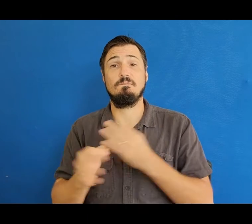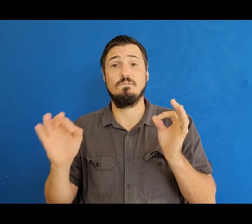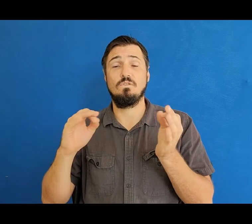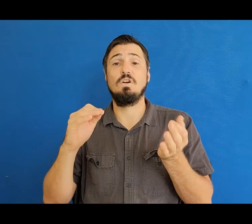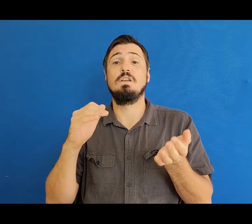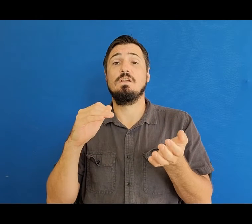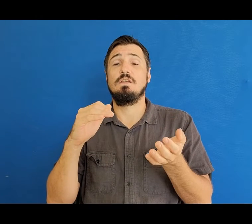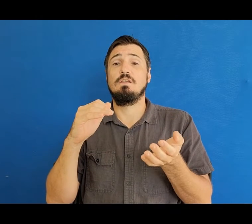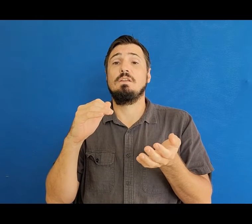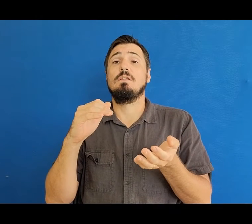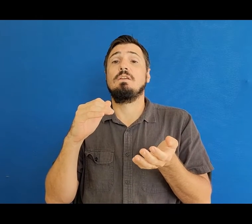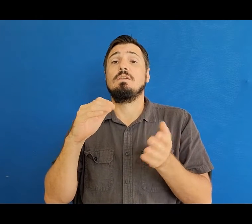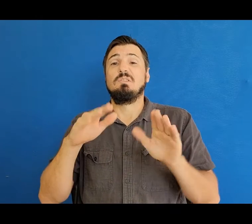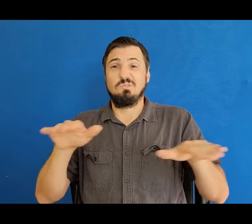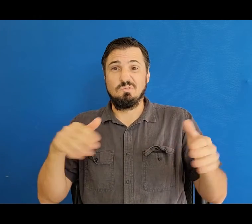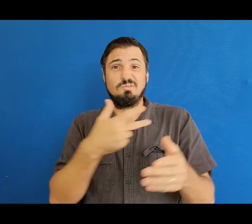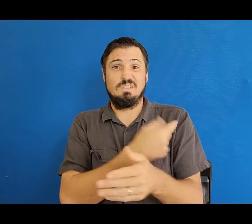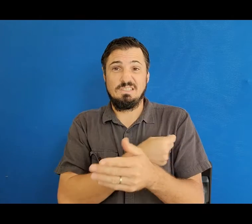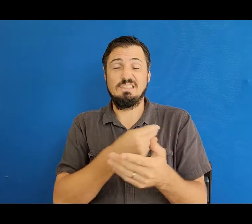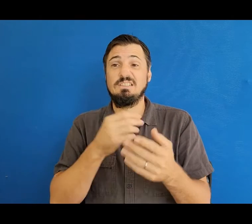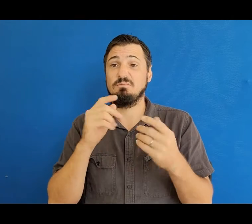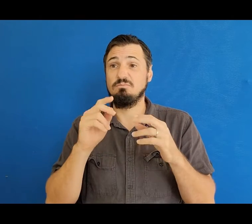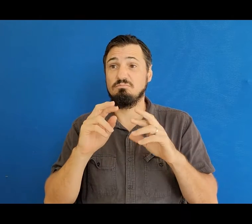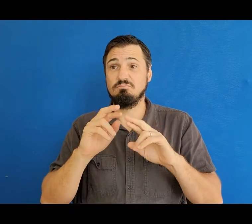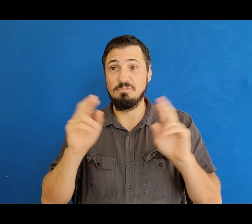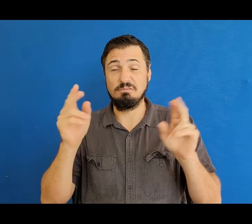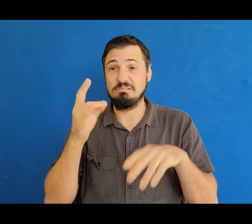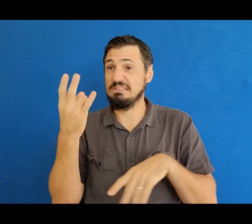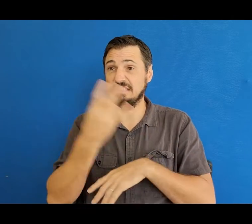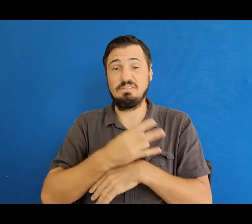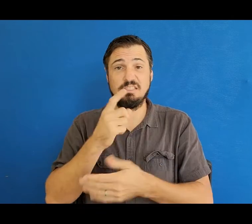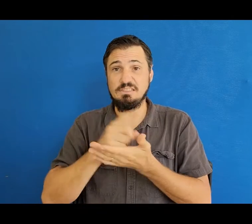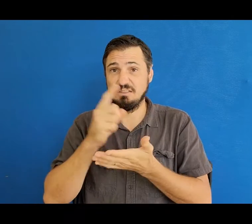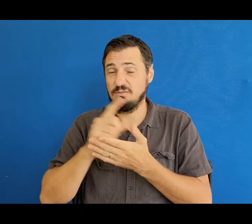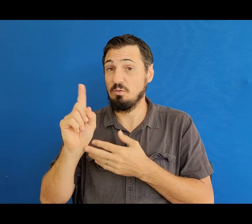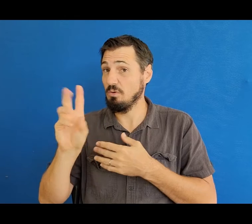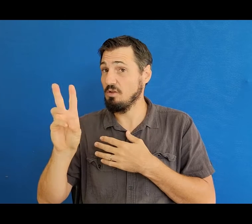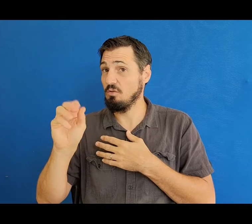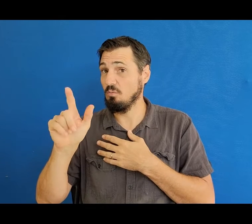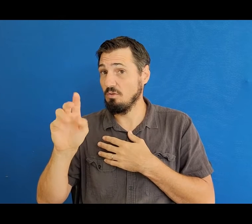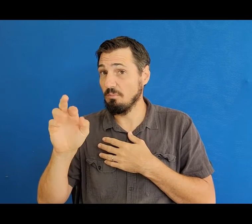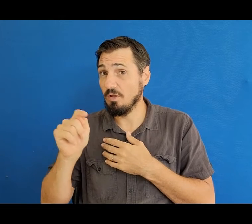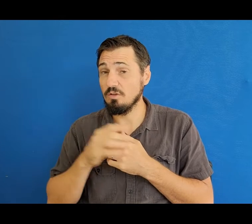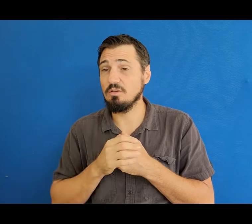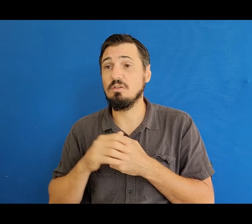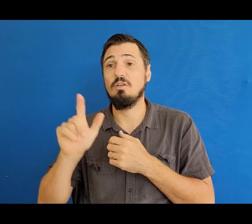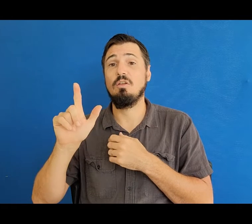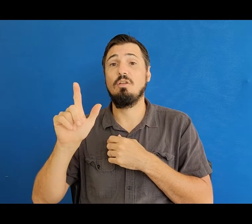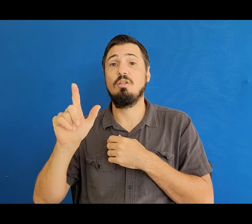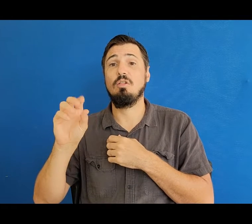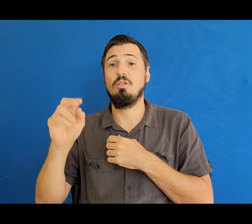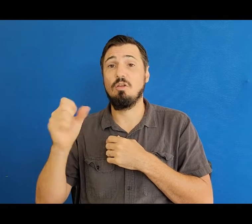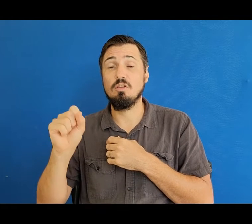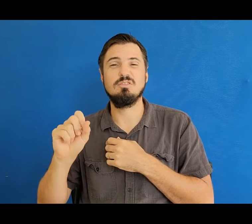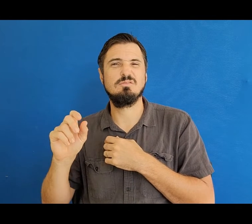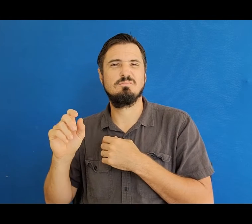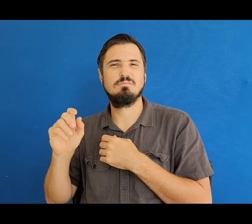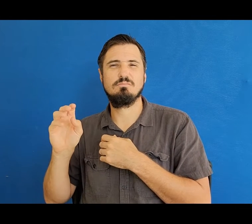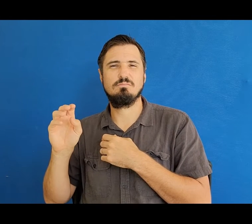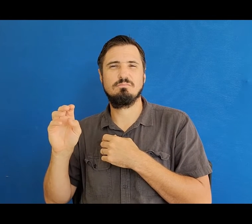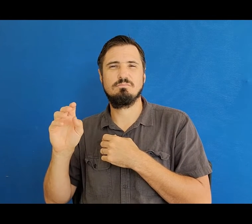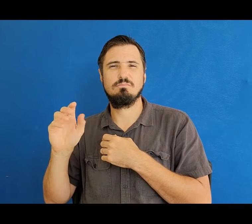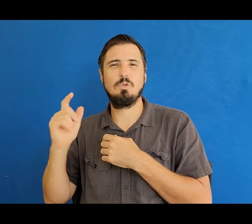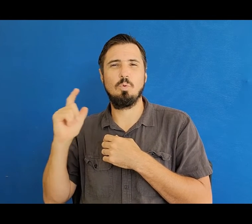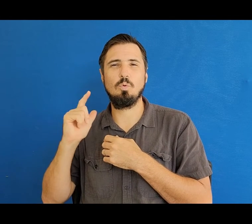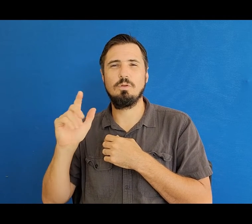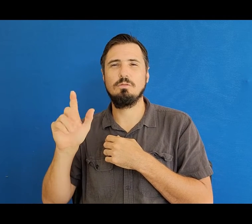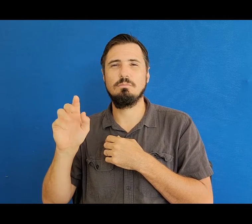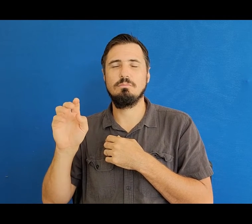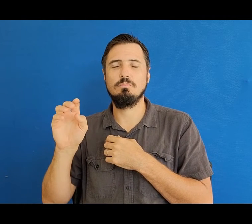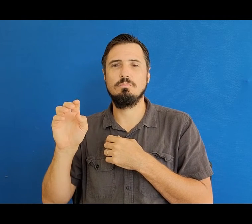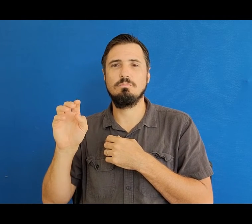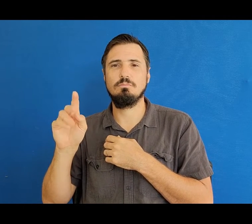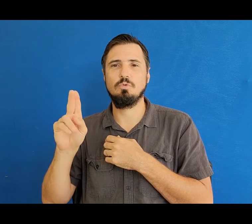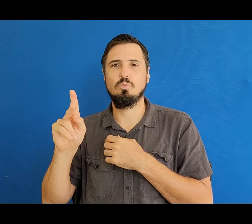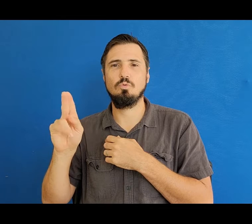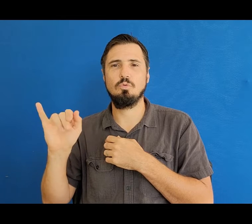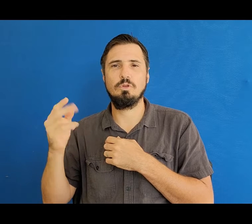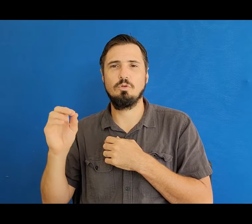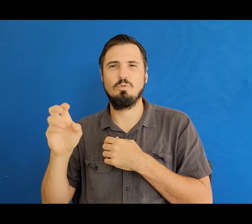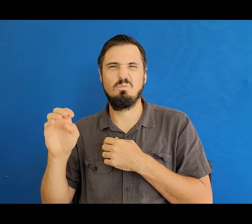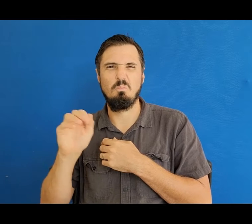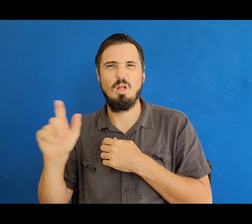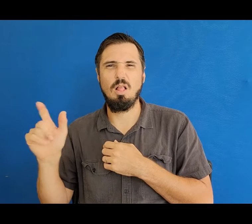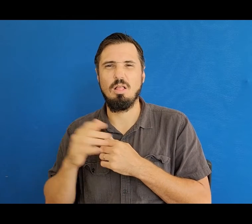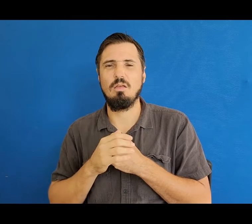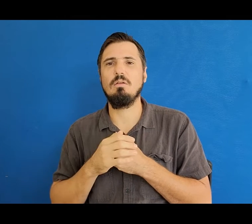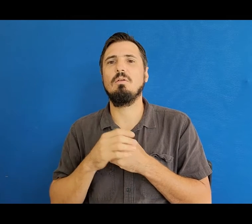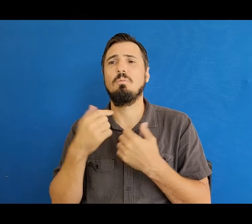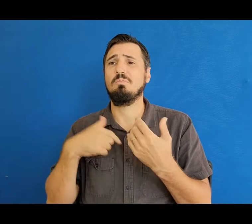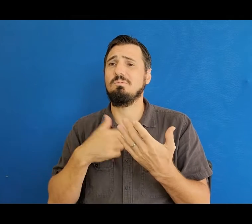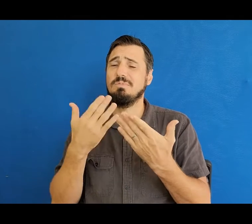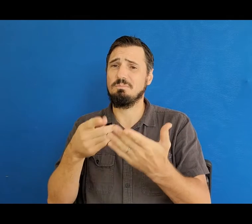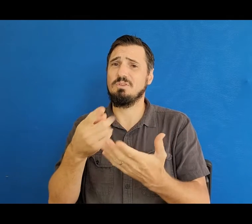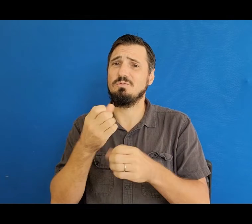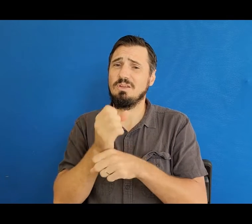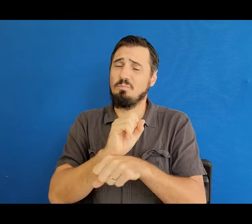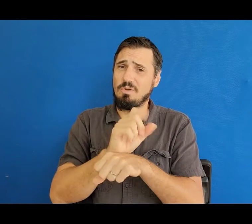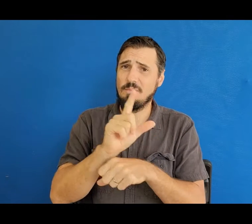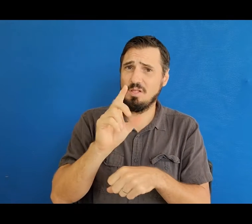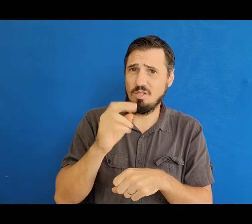The free pediatric vaccine for ages 5-11 is also available seven days a week at Walmart and Longs in Kukui Grove. Walmart accepts walk ins, appointments are recommended at Longs at